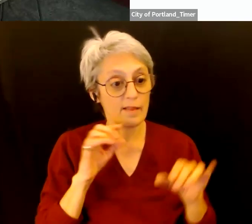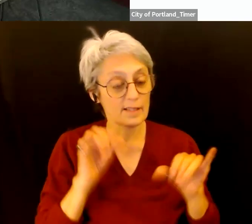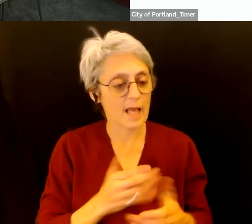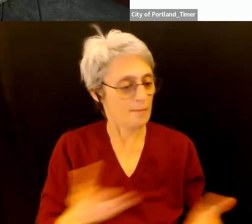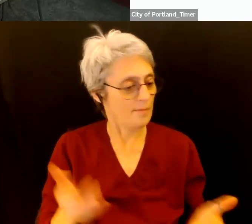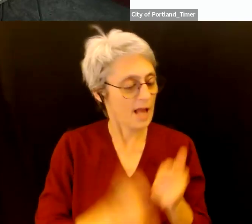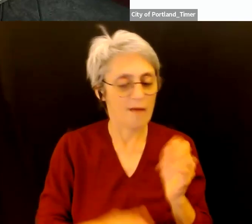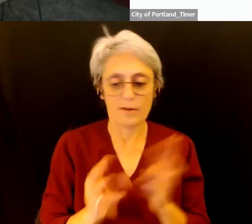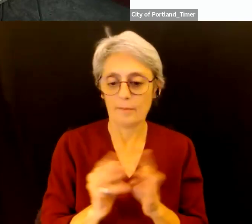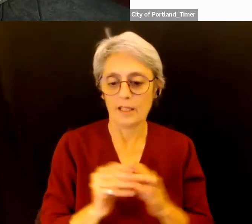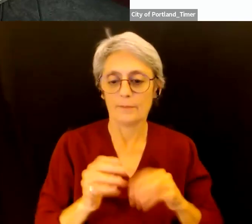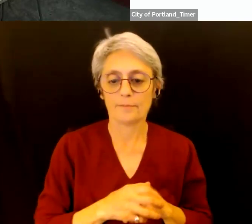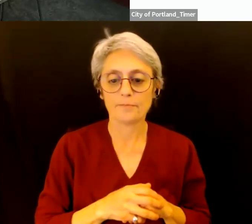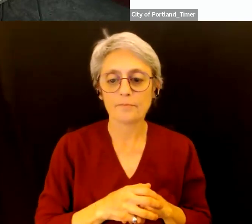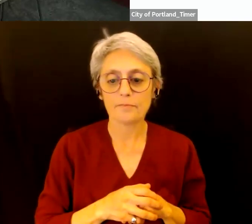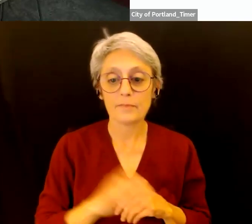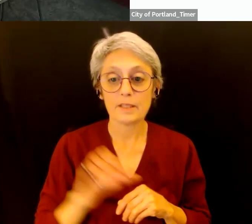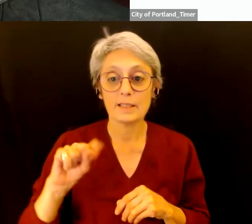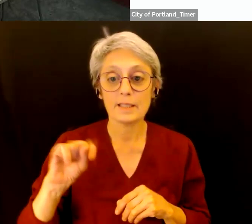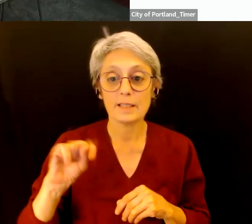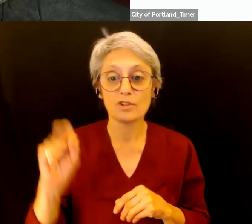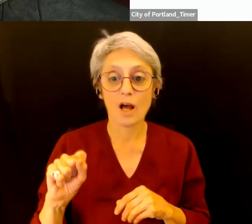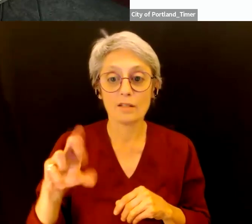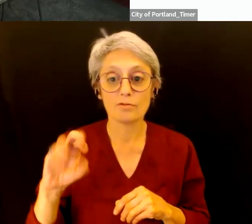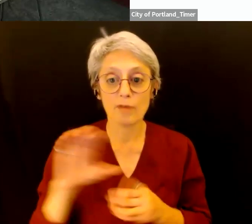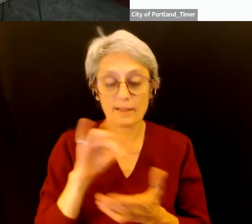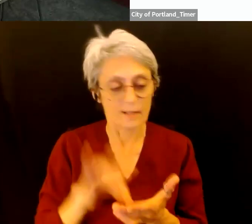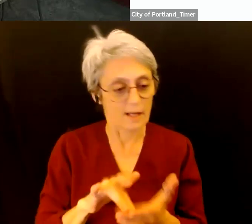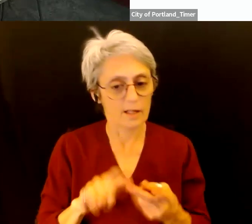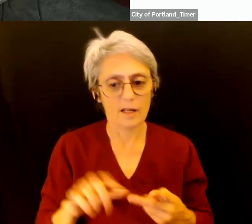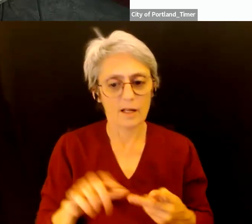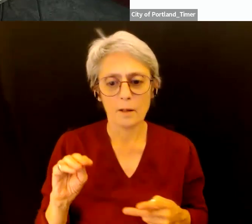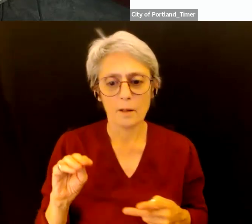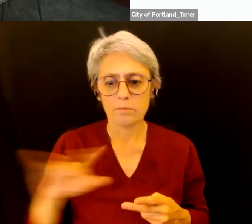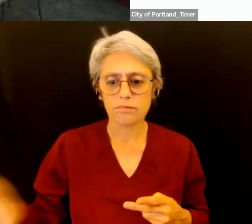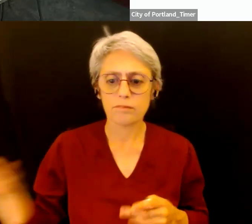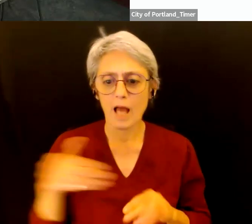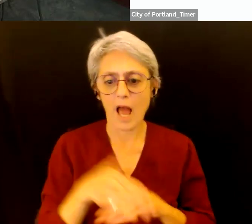Whether it's the St. John's Rec Center or Montevia's after school sports or Sun School.